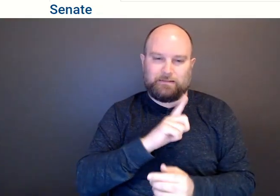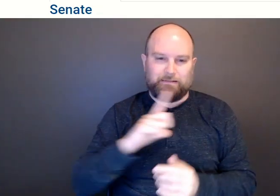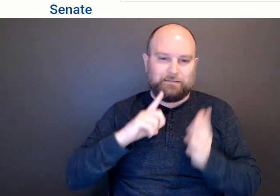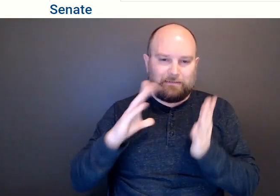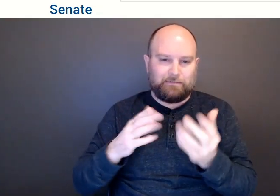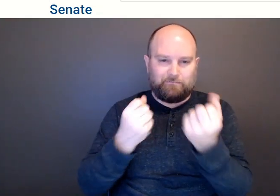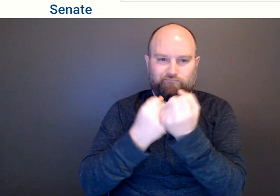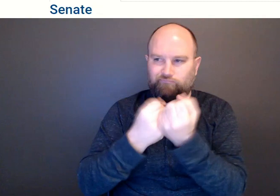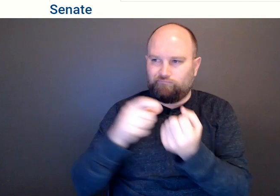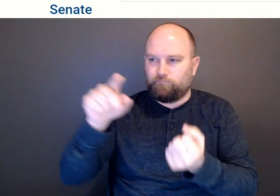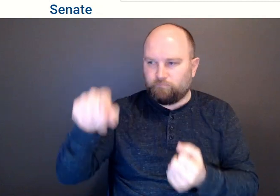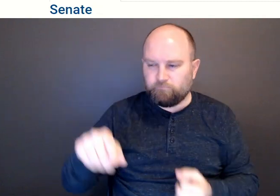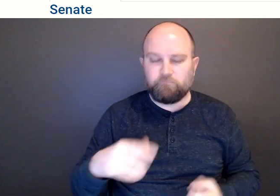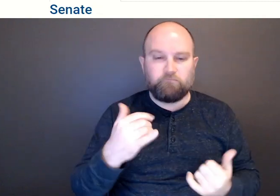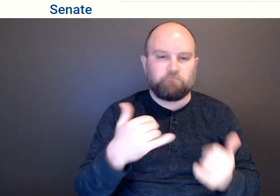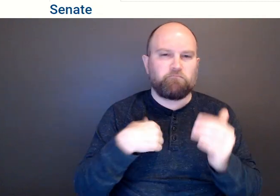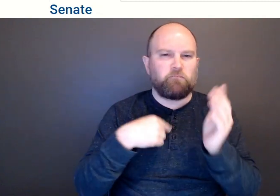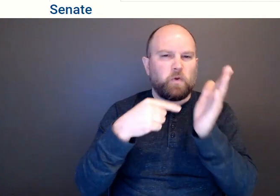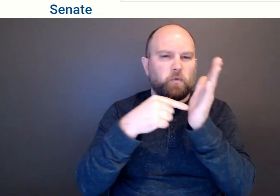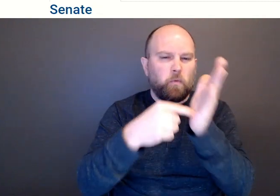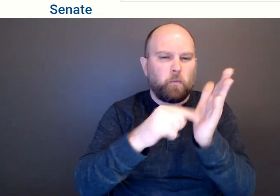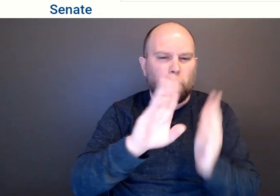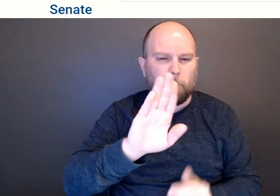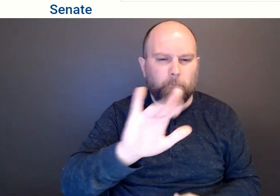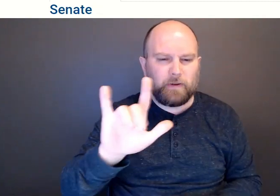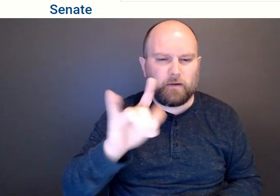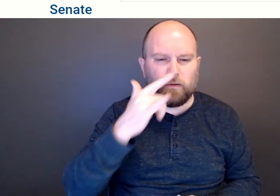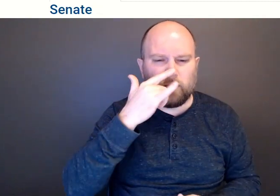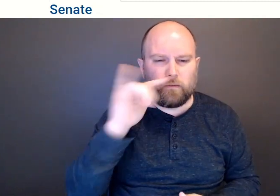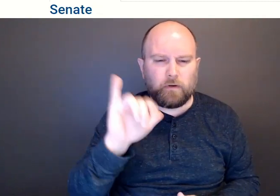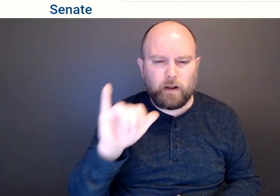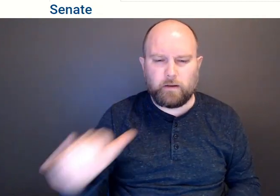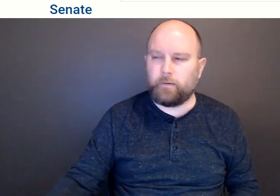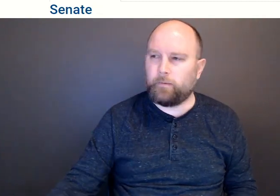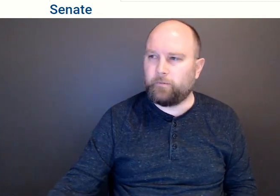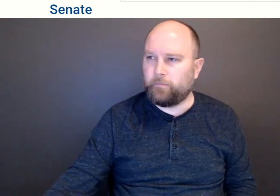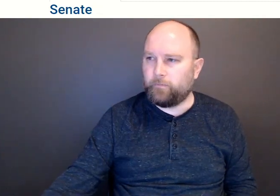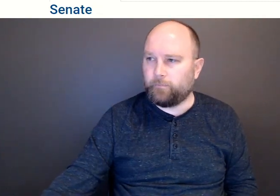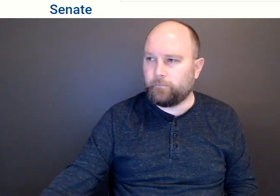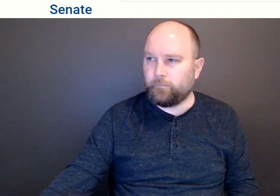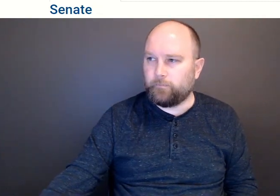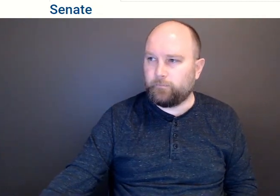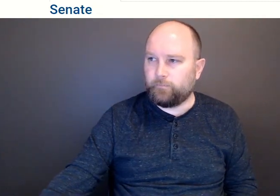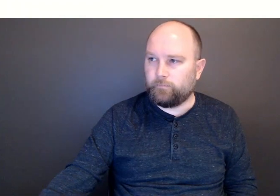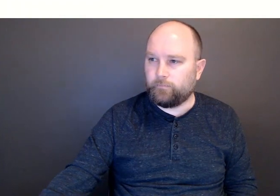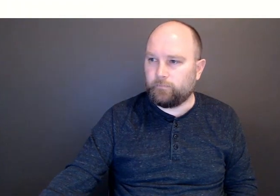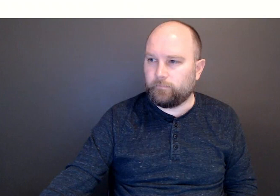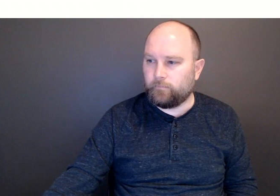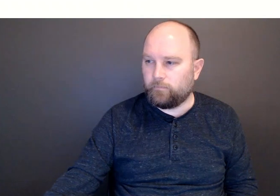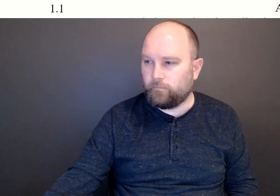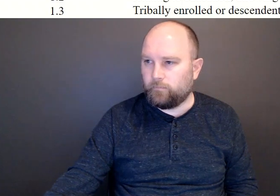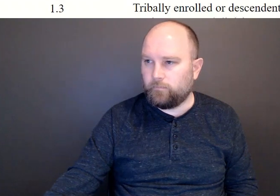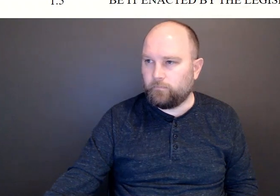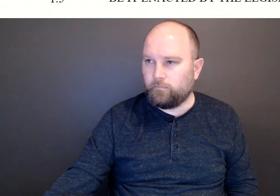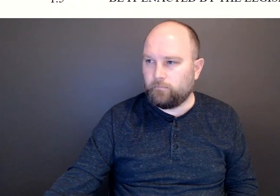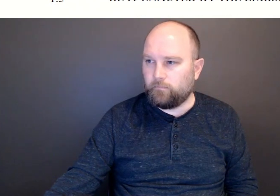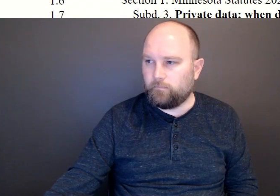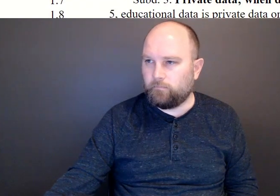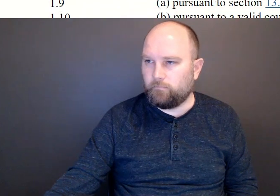or students there are four sponsors to this I will now show the bill as far as what that looks like